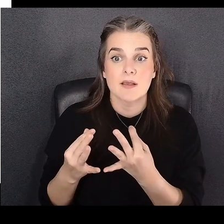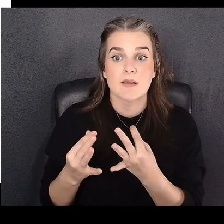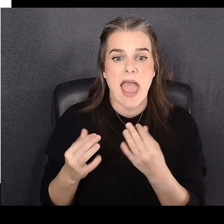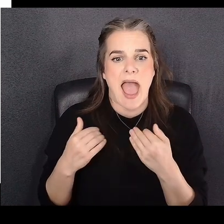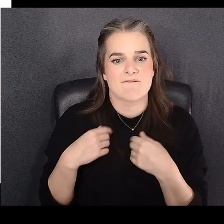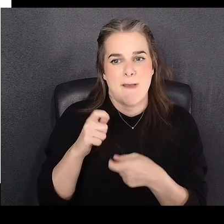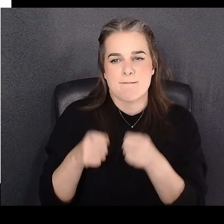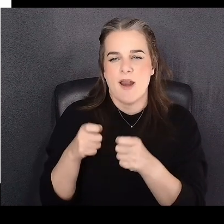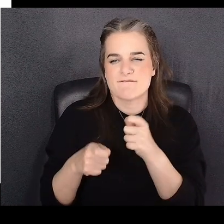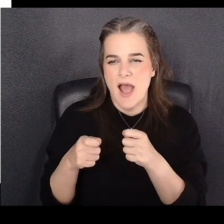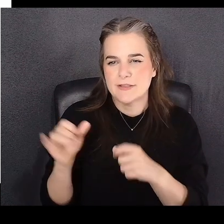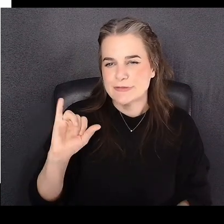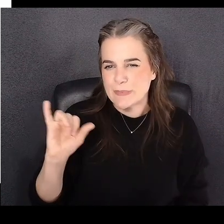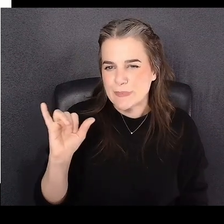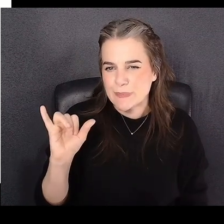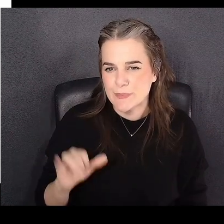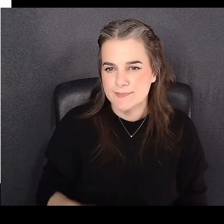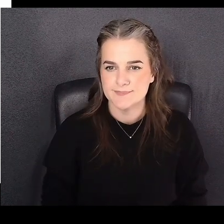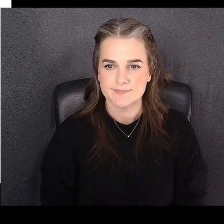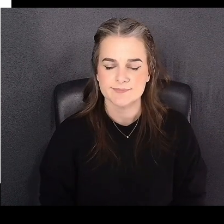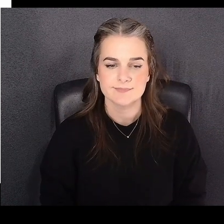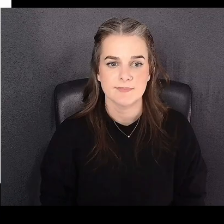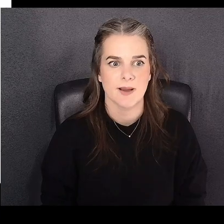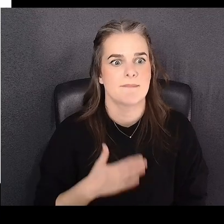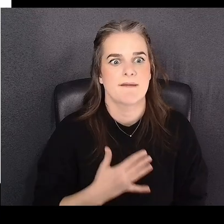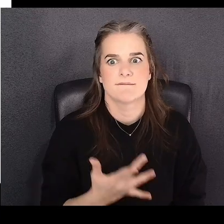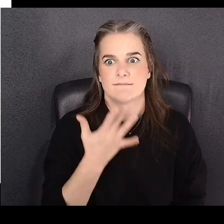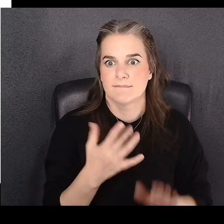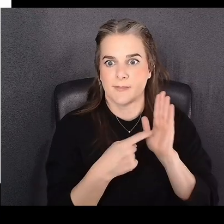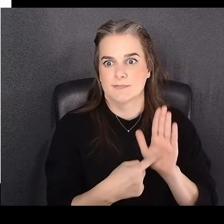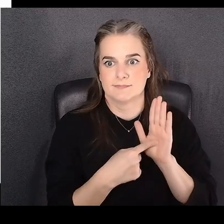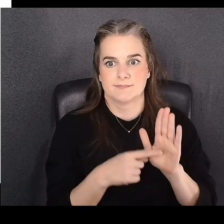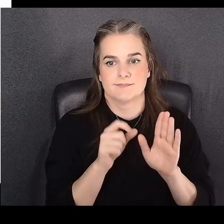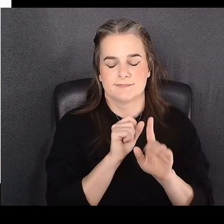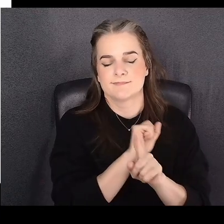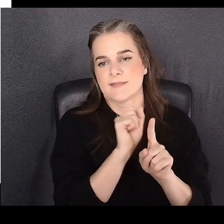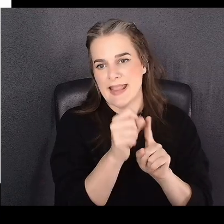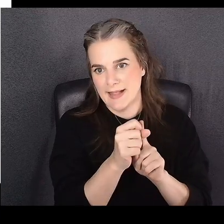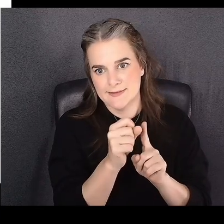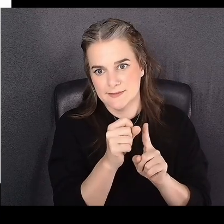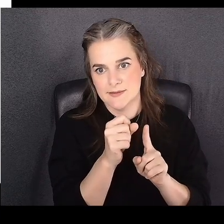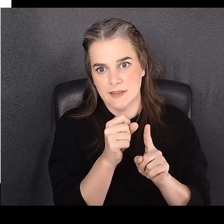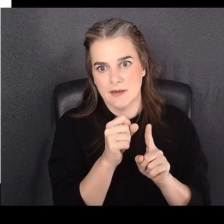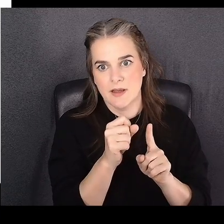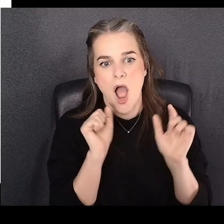I feel like my favorite case to talk about is I was able to program somebody's AAC